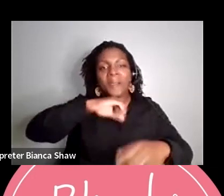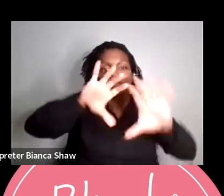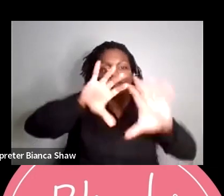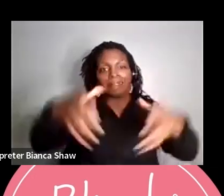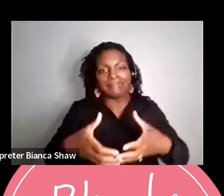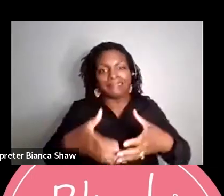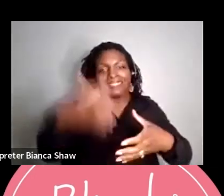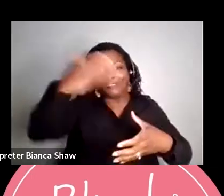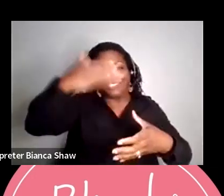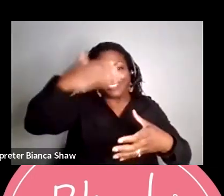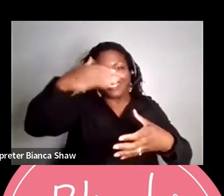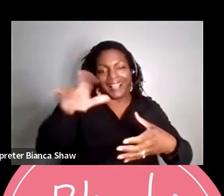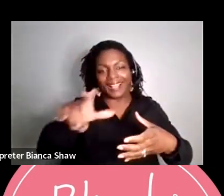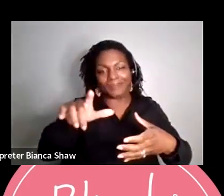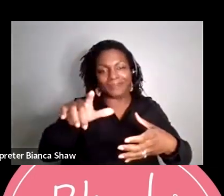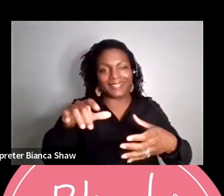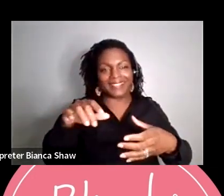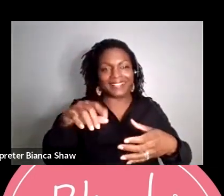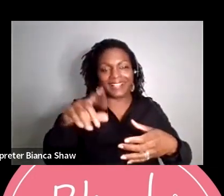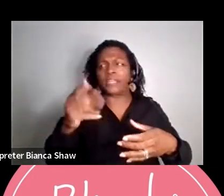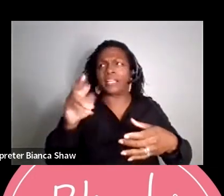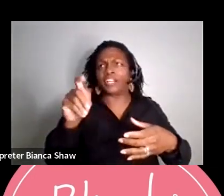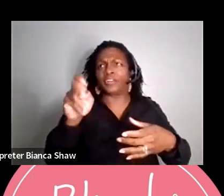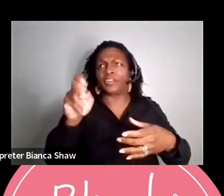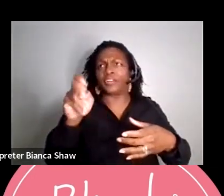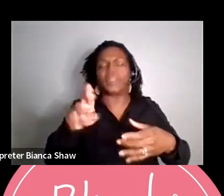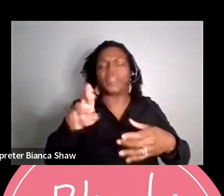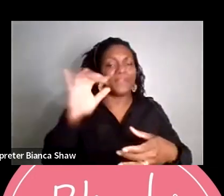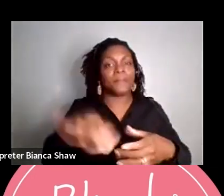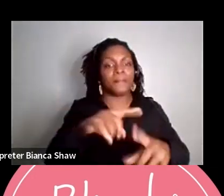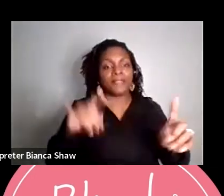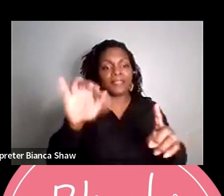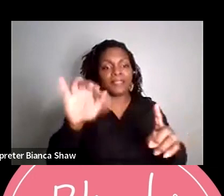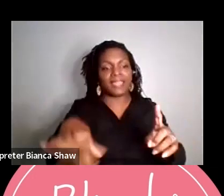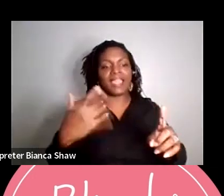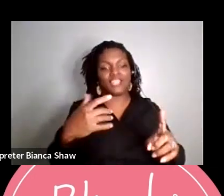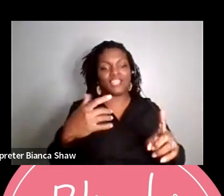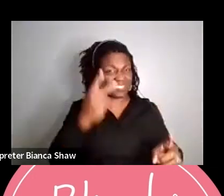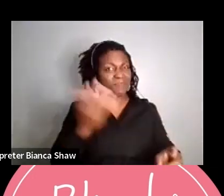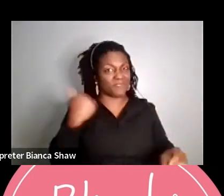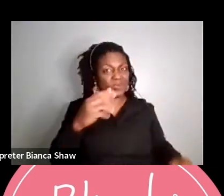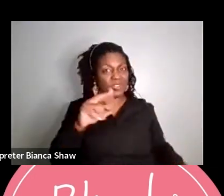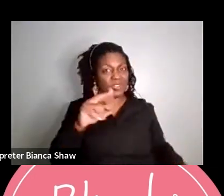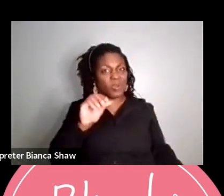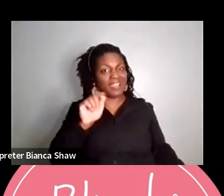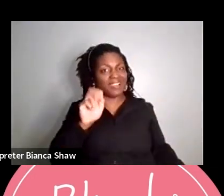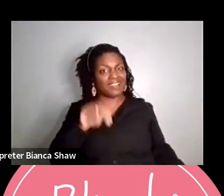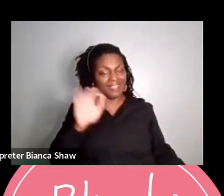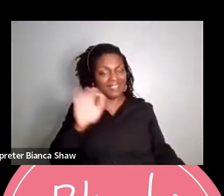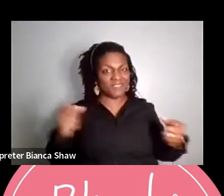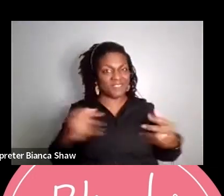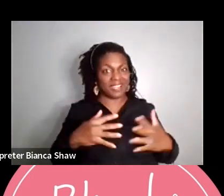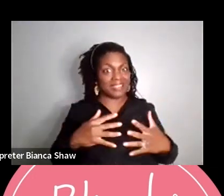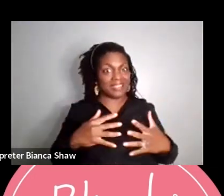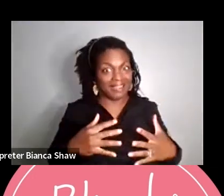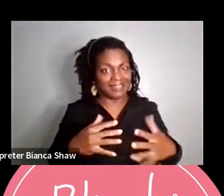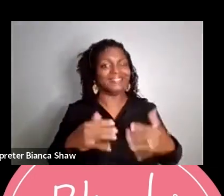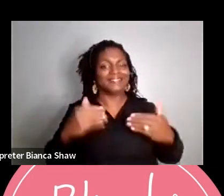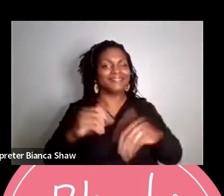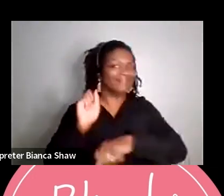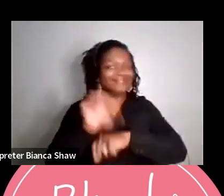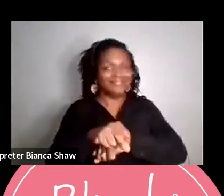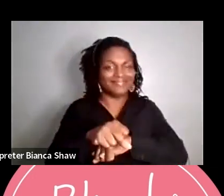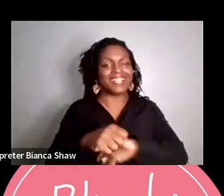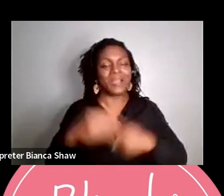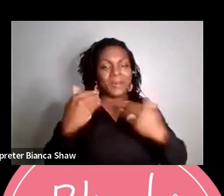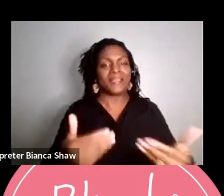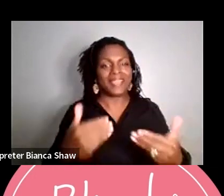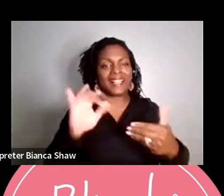that But but as you all got to see earlier, Nolan overcame some of his fears, and he got to jump in a circle, and we actually got to climb to Towers, and then we got to do grocery.